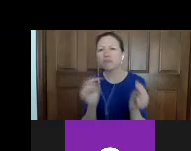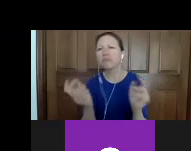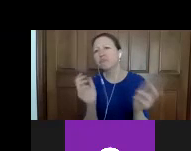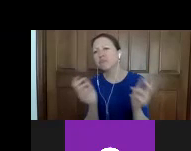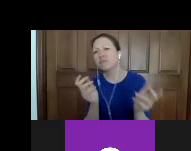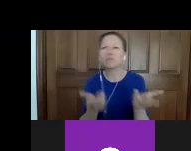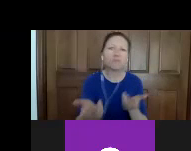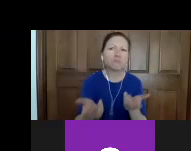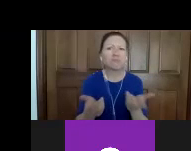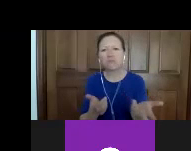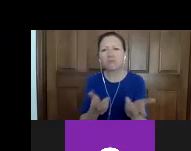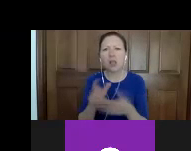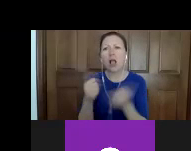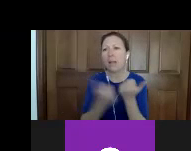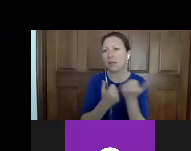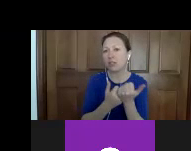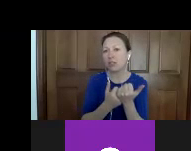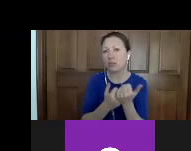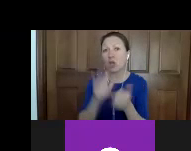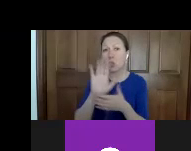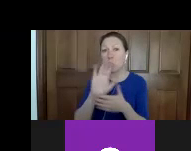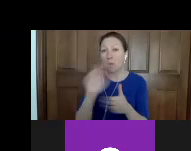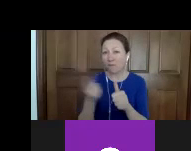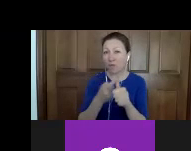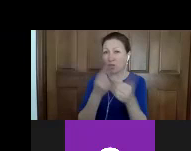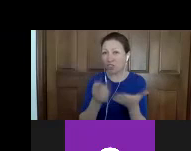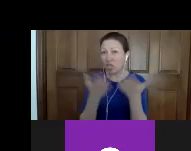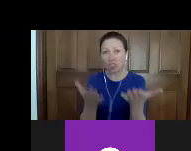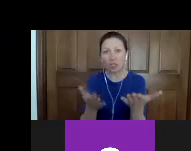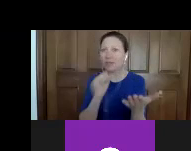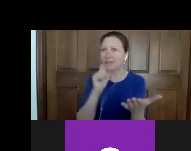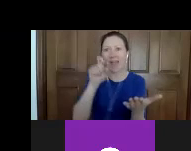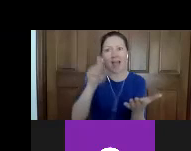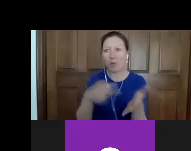have to be the one that they go with. For example, let me jump back for a second. For